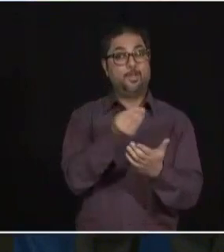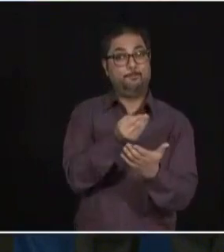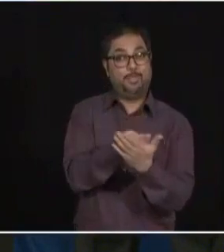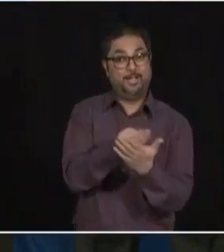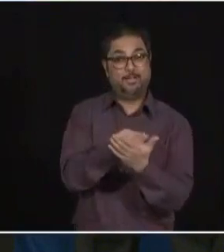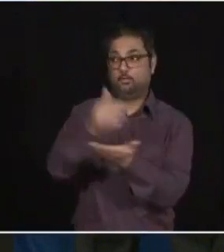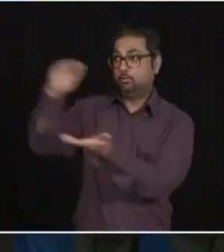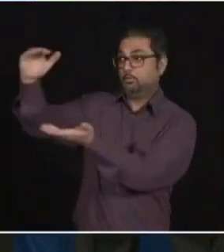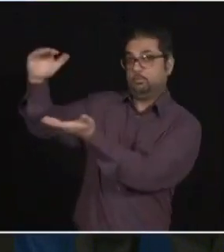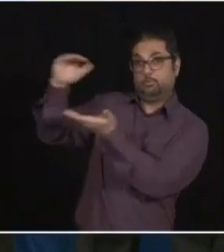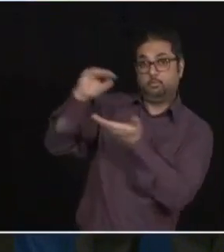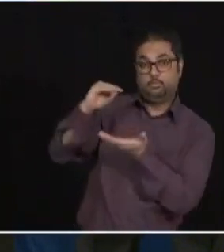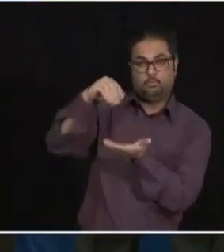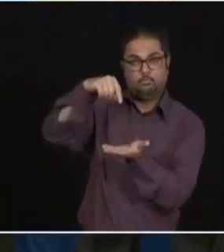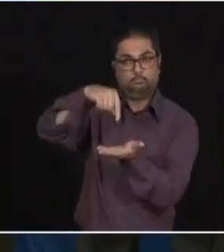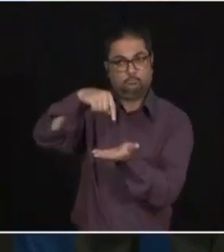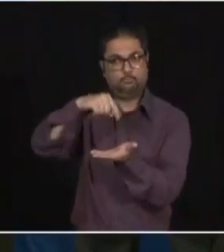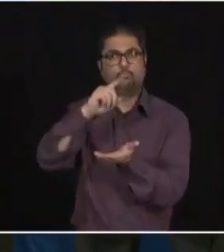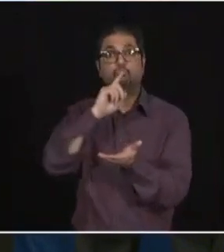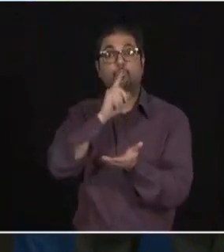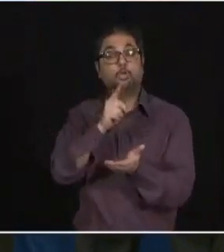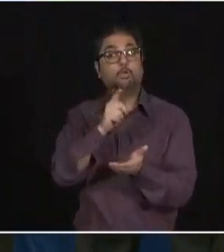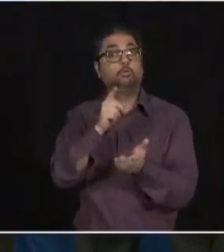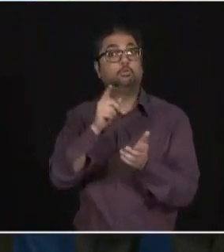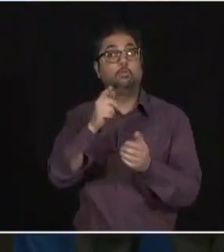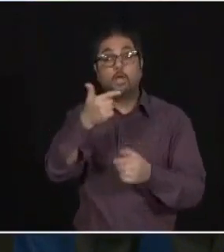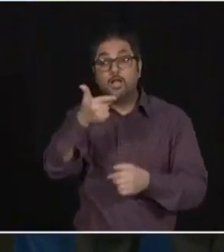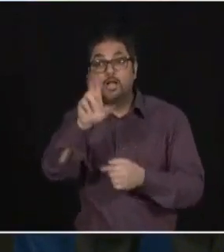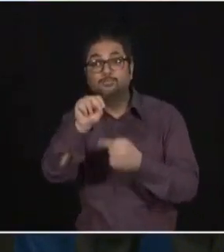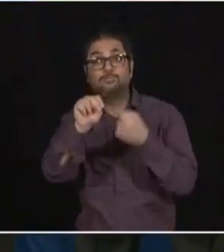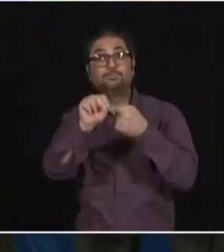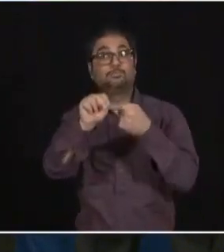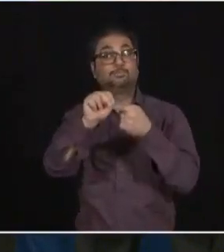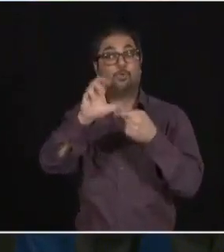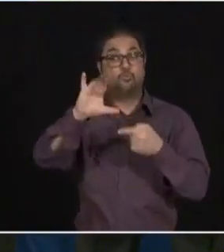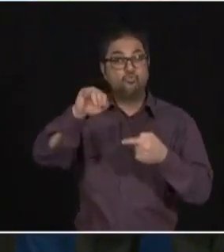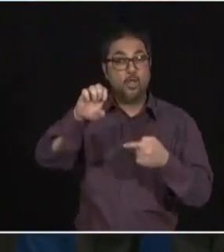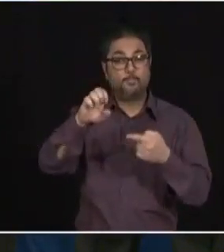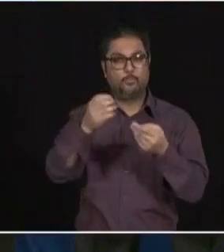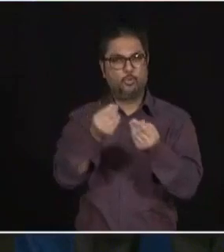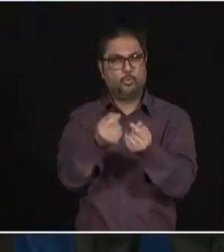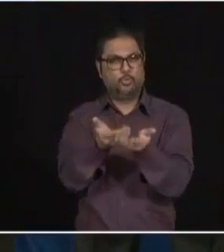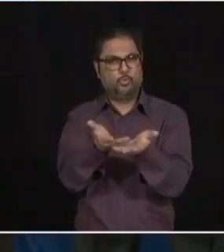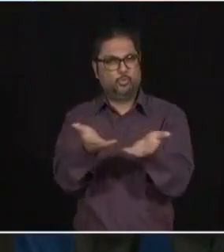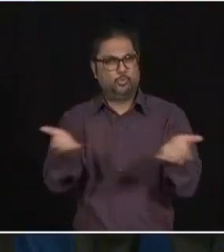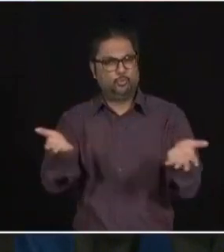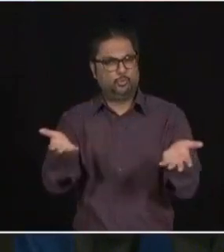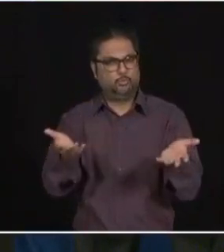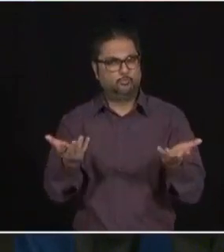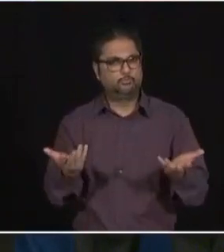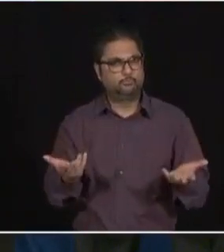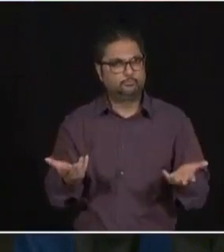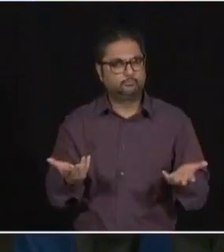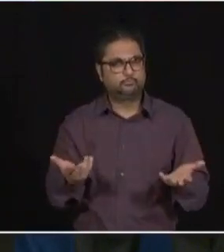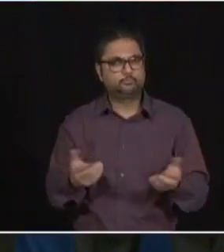our society? Good question, Brian. First of all, I want the people of Ontario to know